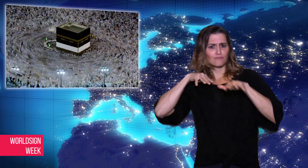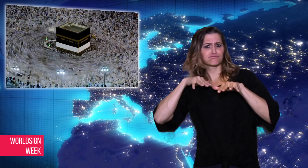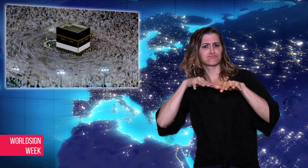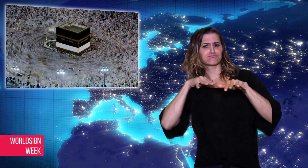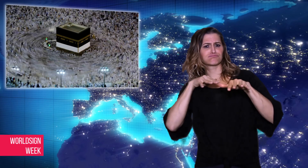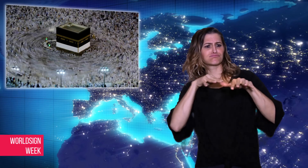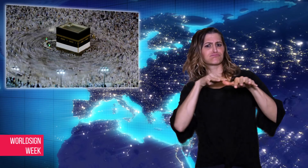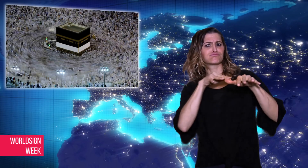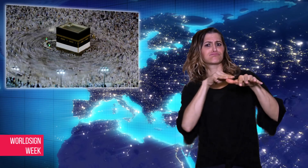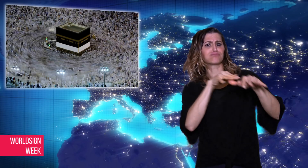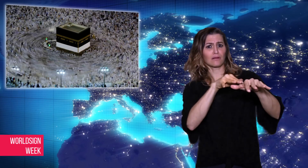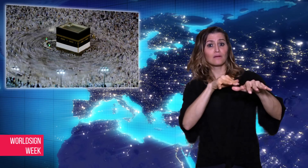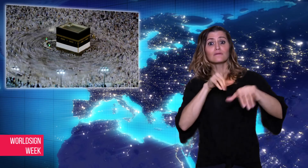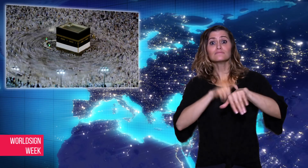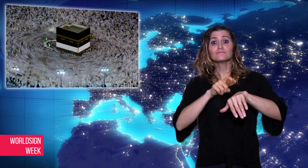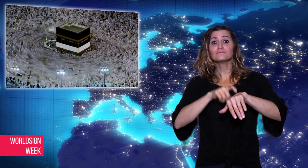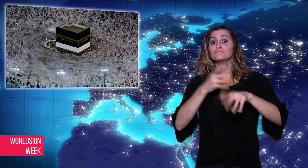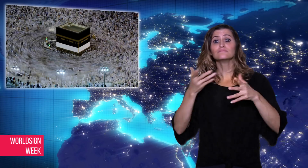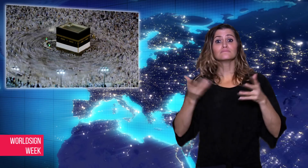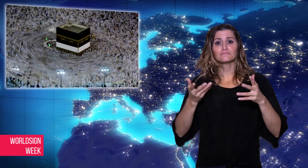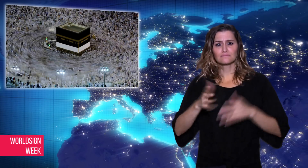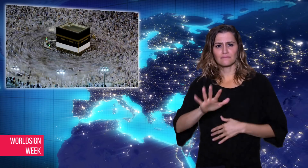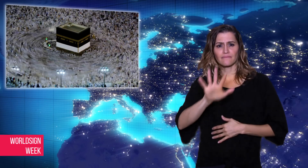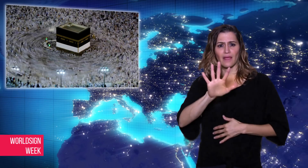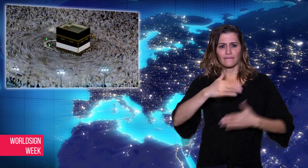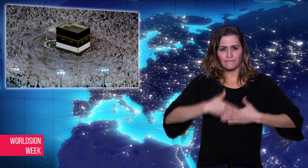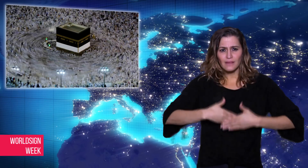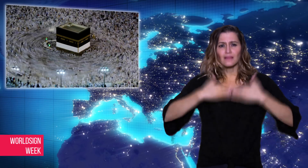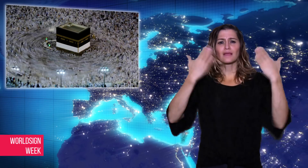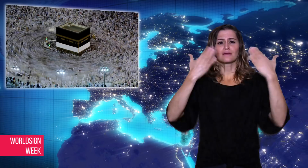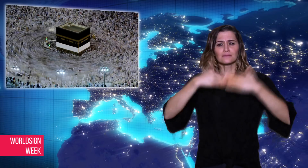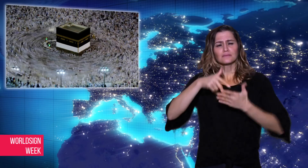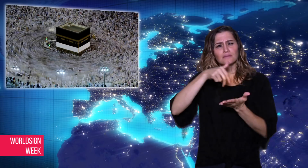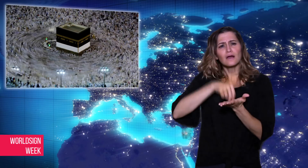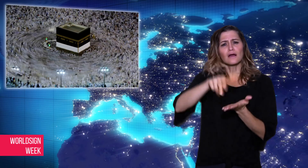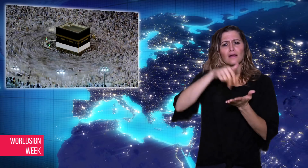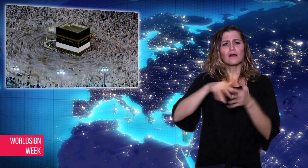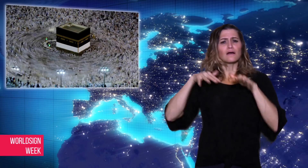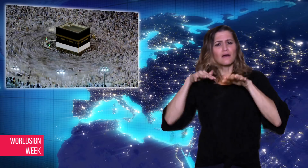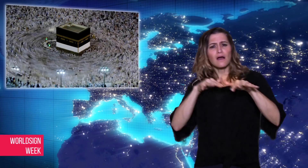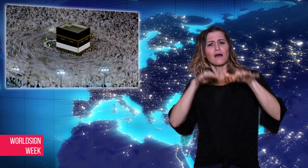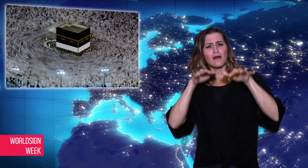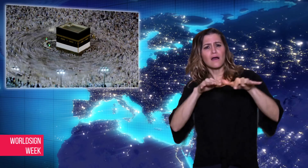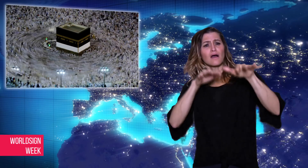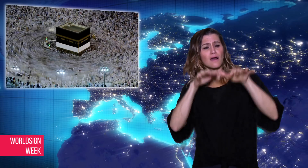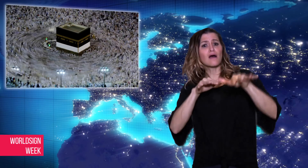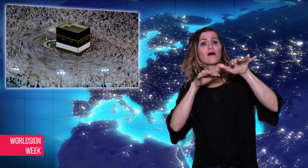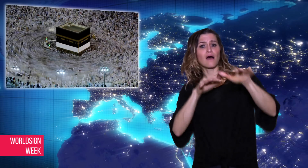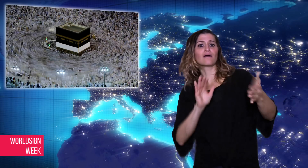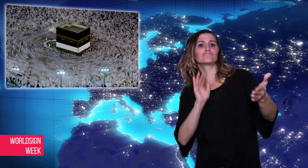Mecca in Saudi Arabia on Sunday to